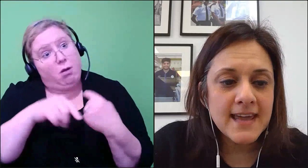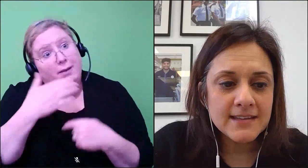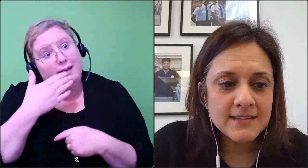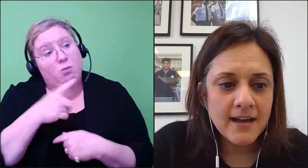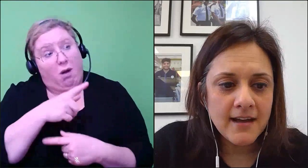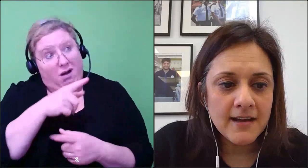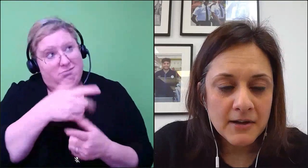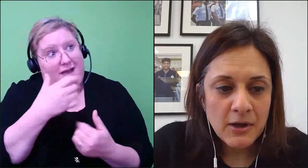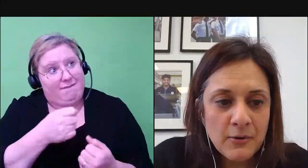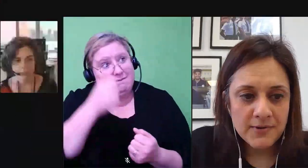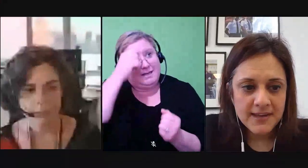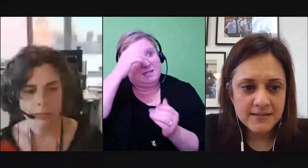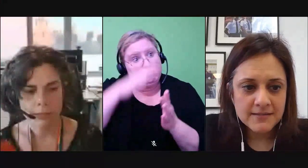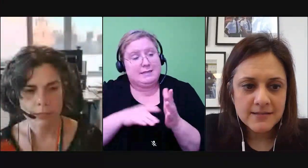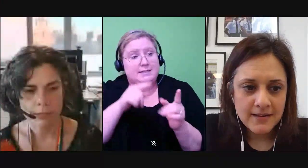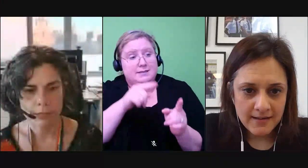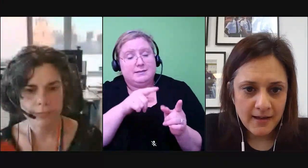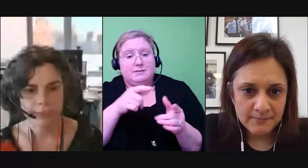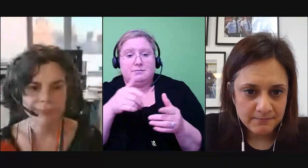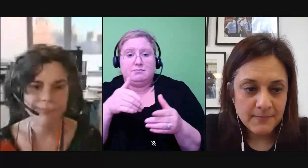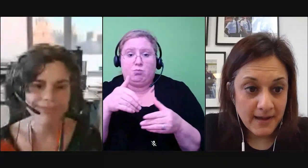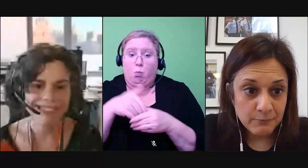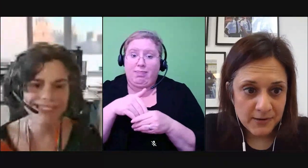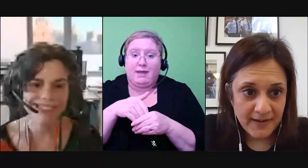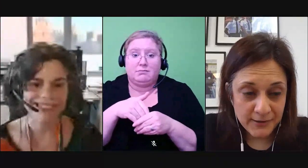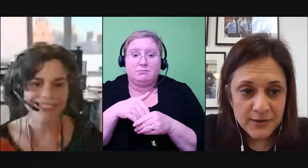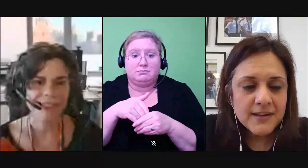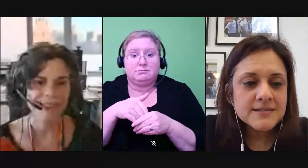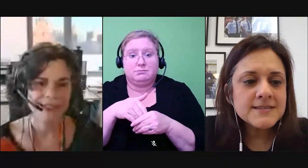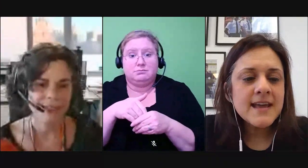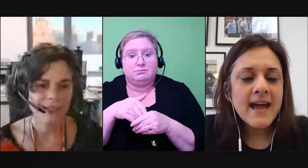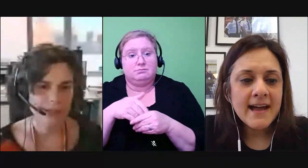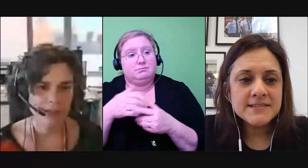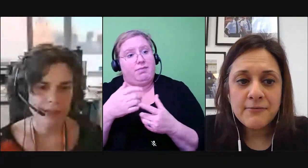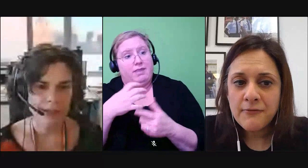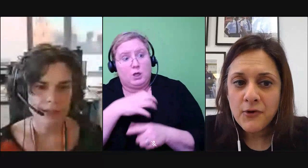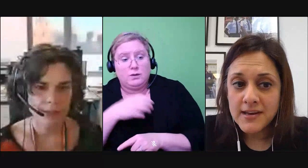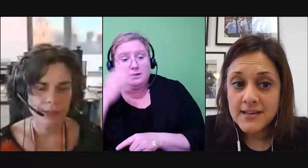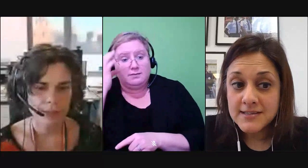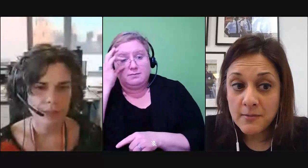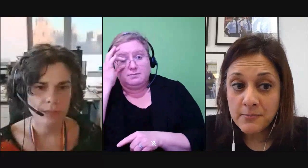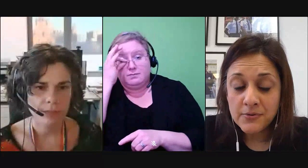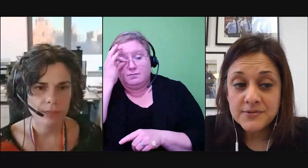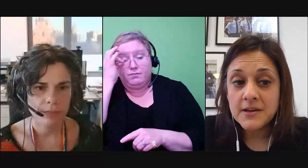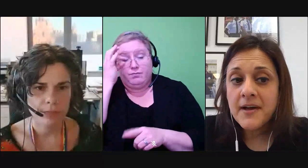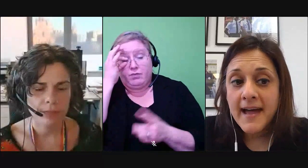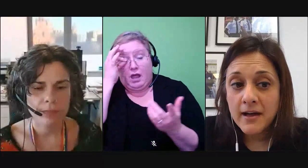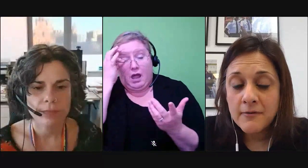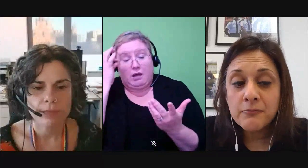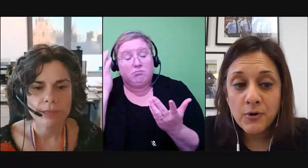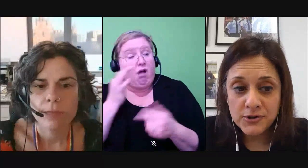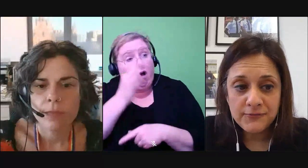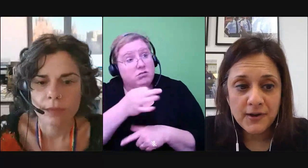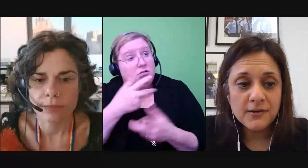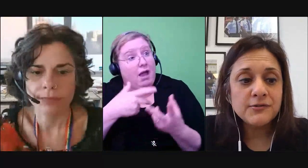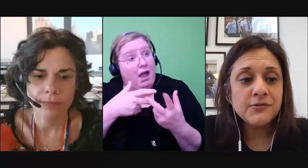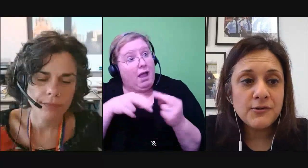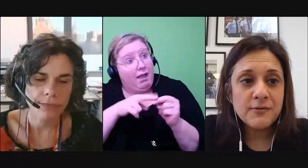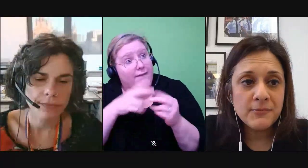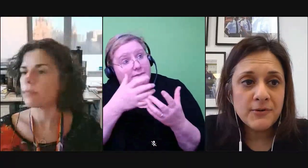in -- within one of our unions, and if you've got any examples of what you've done to remove